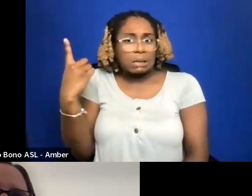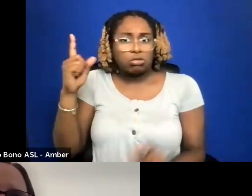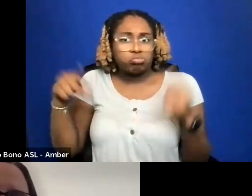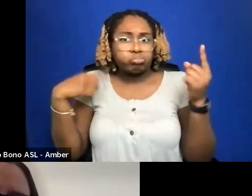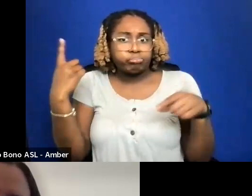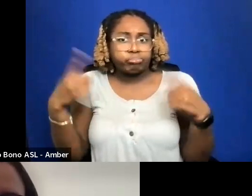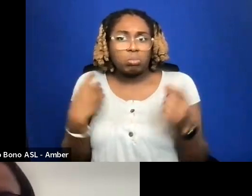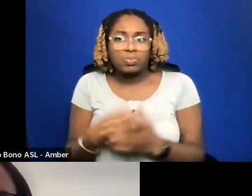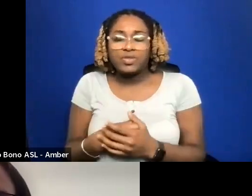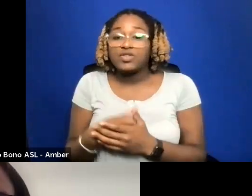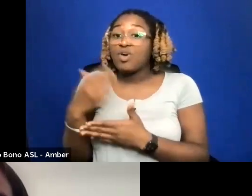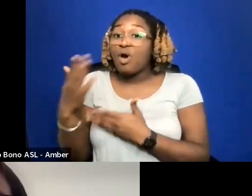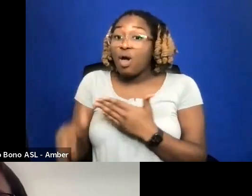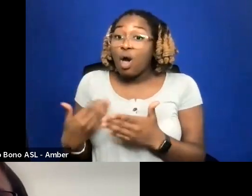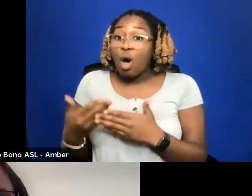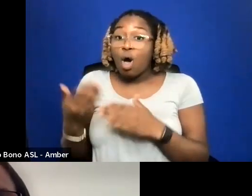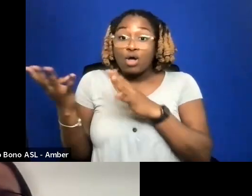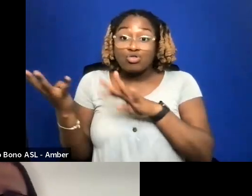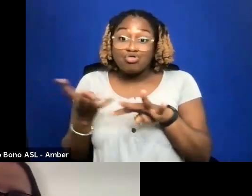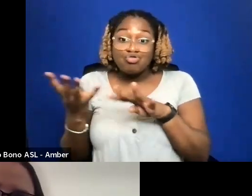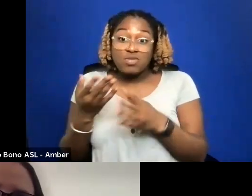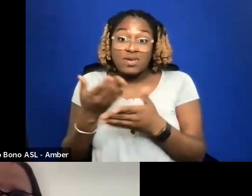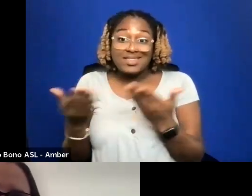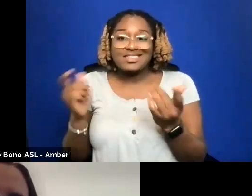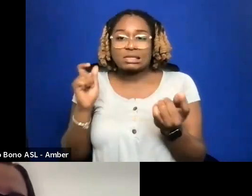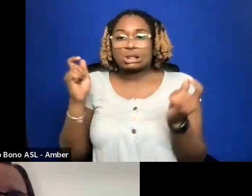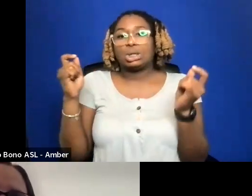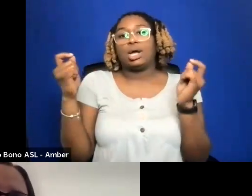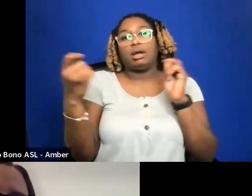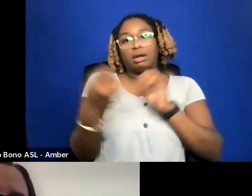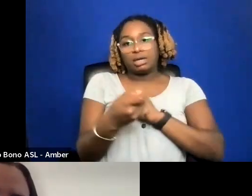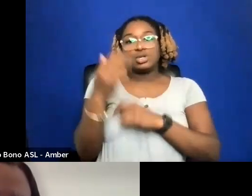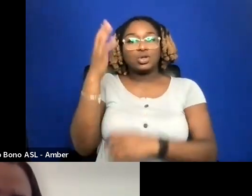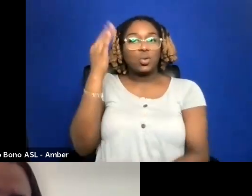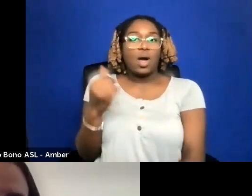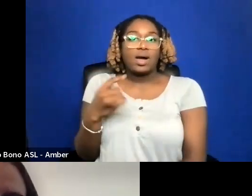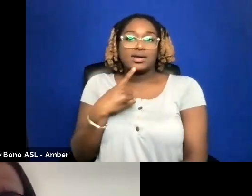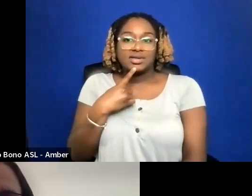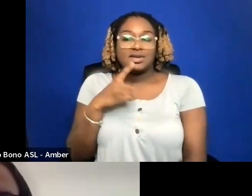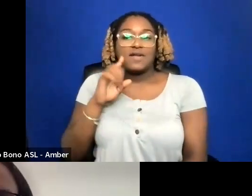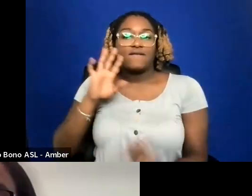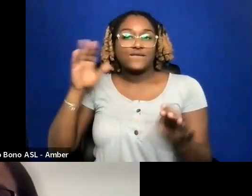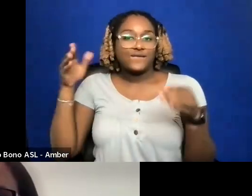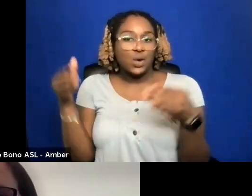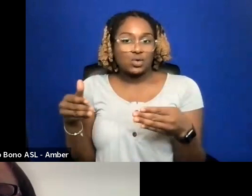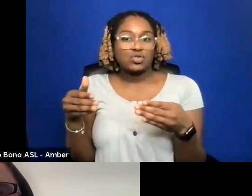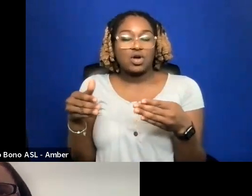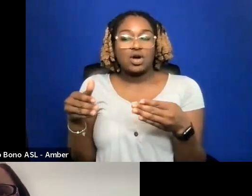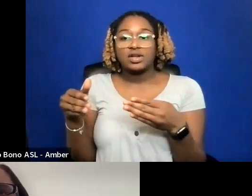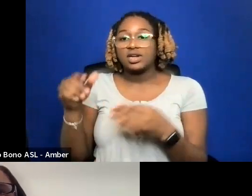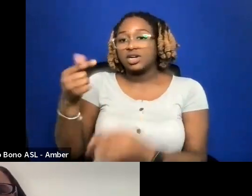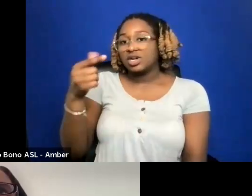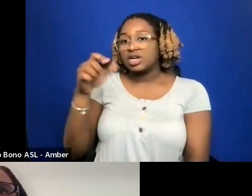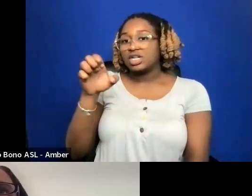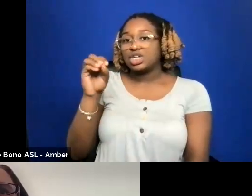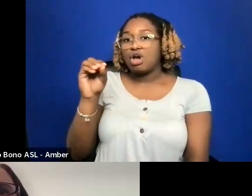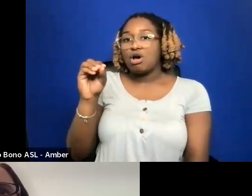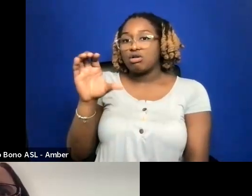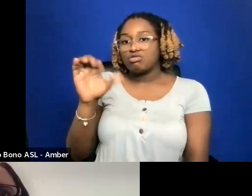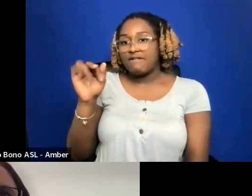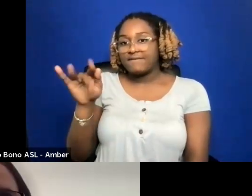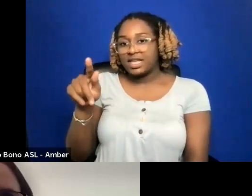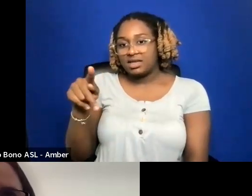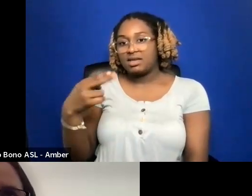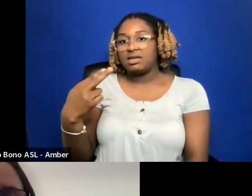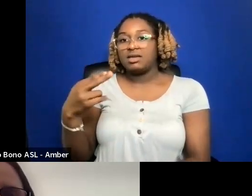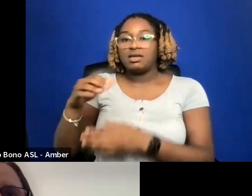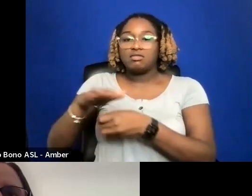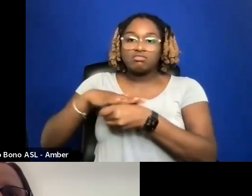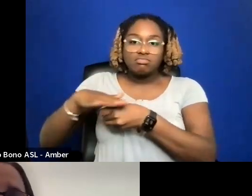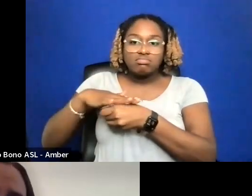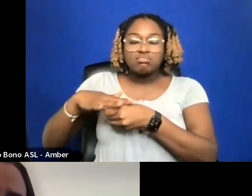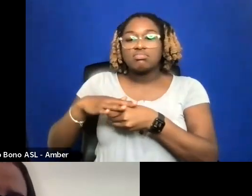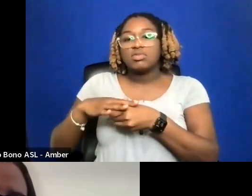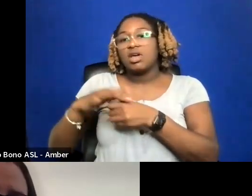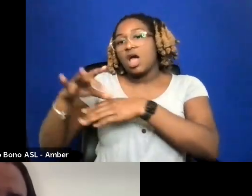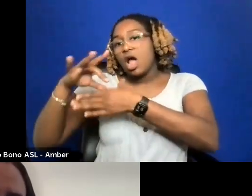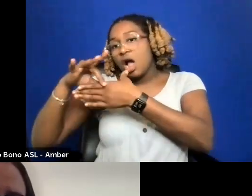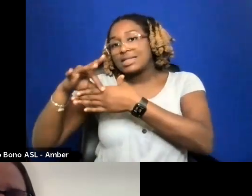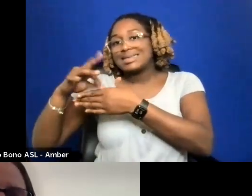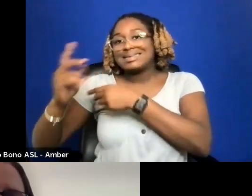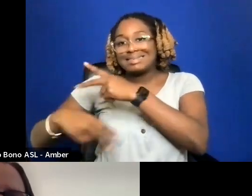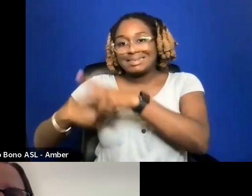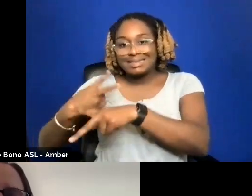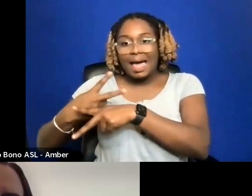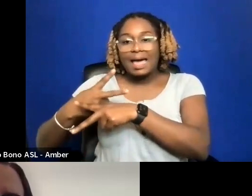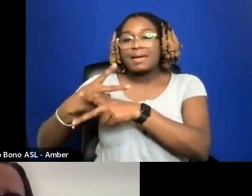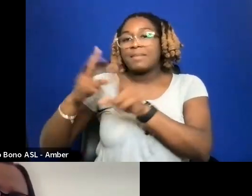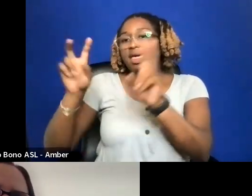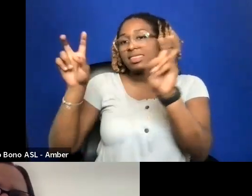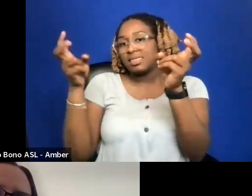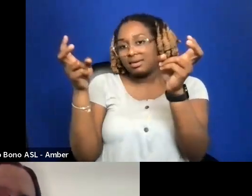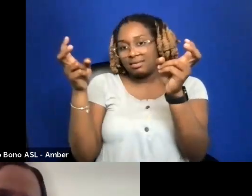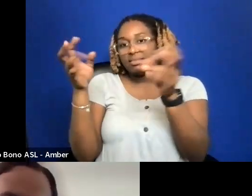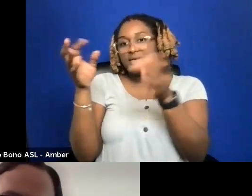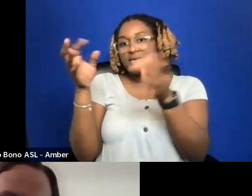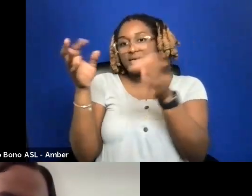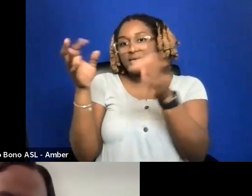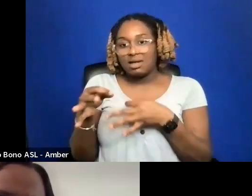WHICH IS WHY I SAID THAT YOU SHOULD FOCUS ON GEOGRAPHY AND ON CONTENT TYPE AND THEME INSTEAD OF JUST